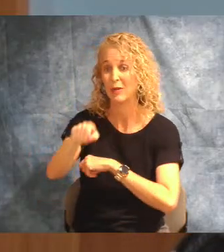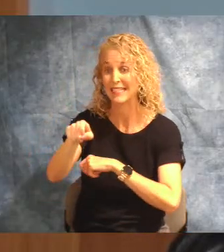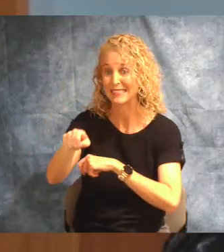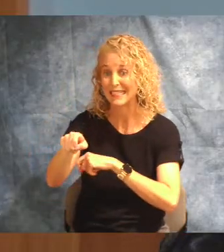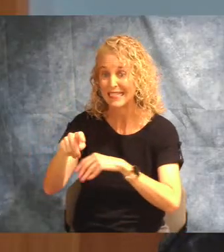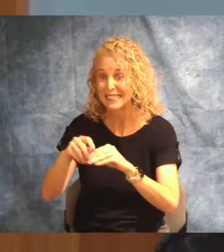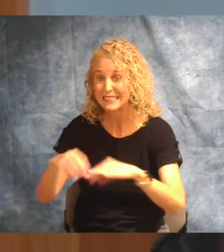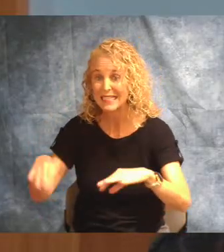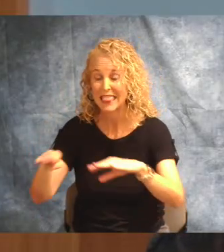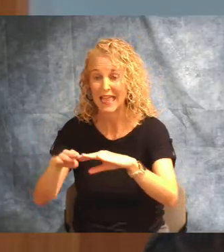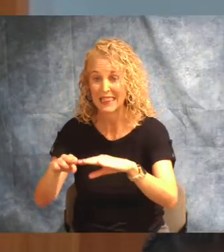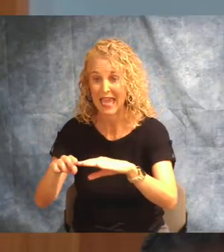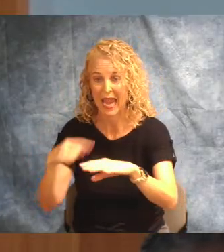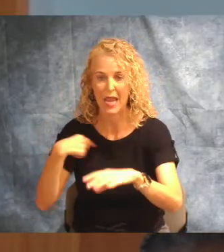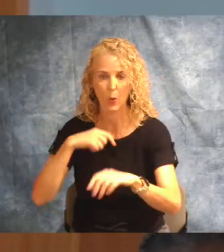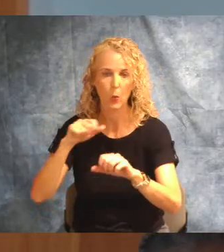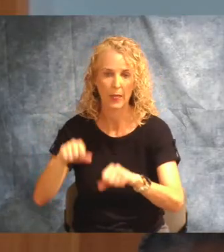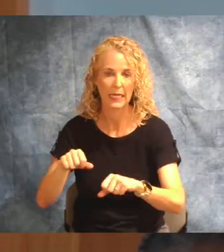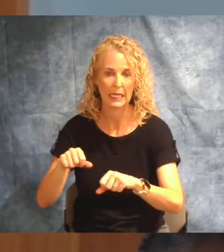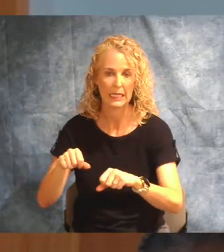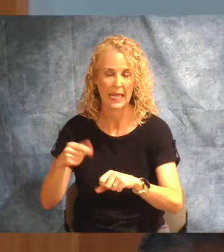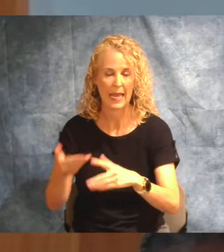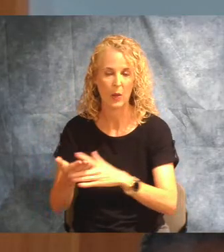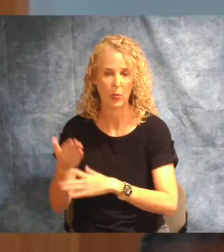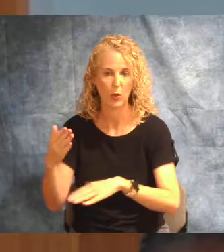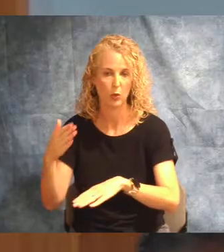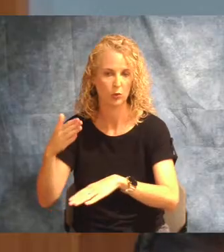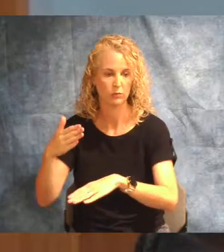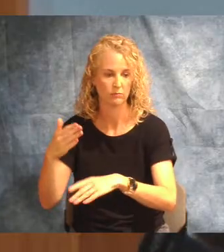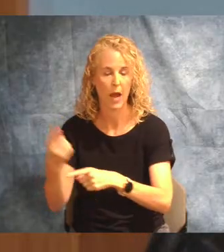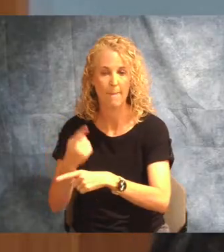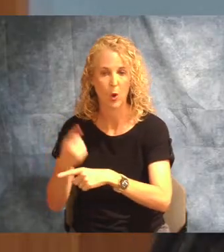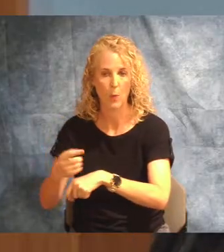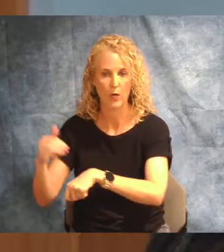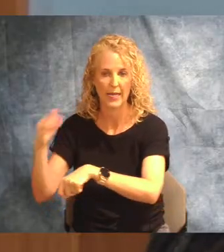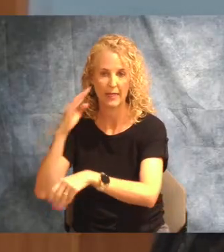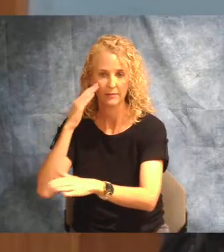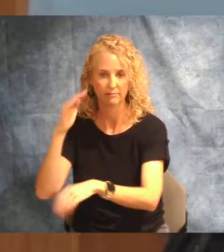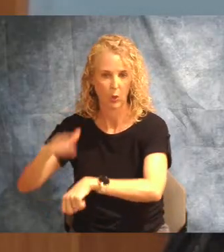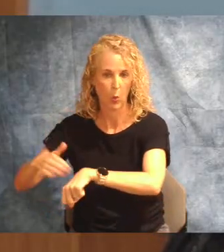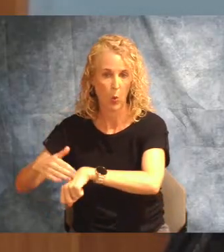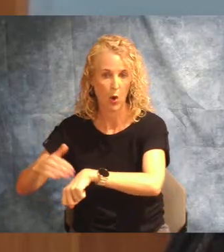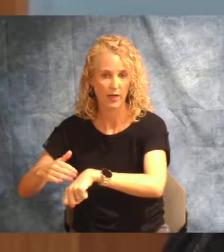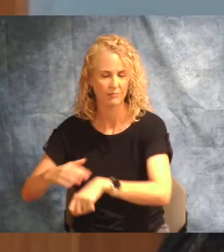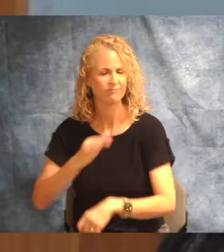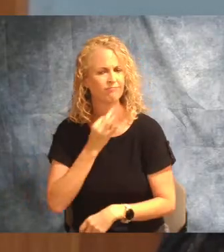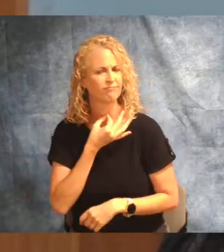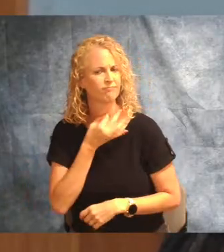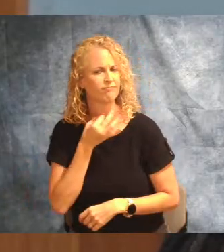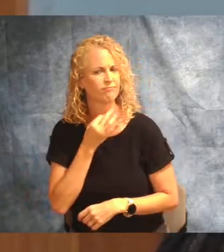purpose, we can take it with appropriate notice. Okay. The reason I was just I I'm learning a lot